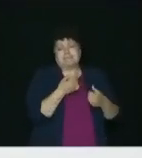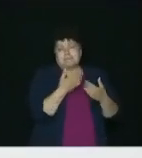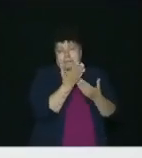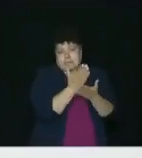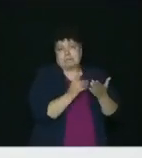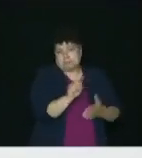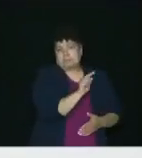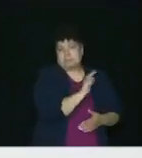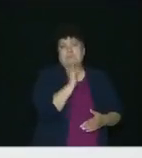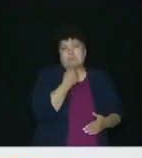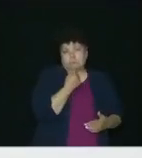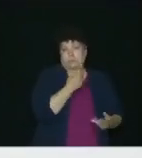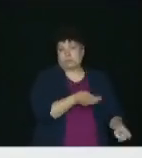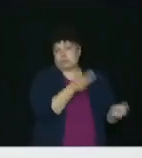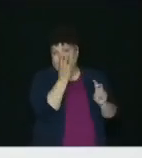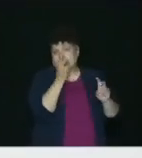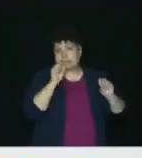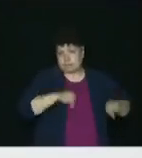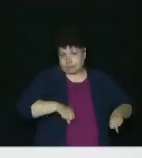THOSE CHILDREN ARE LESS LIKELY TO HAVE COME OCCASION FROM